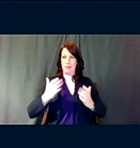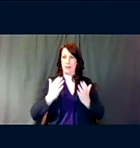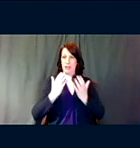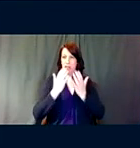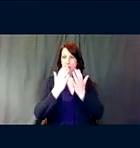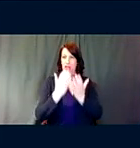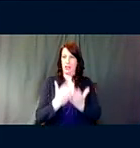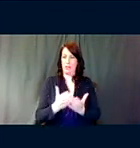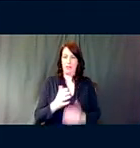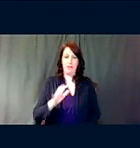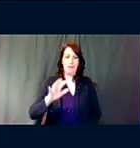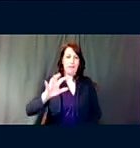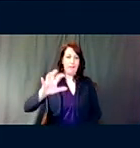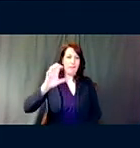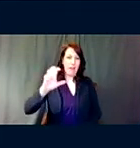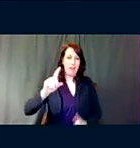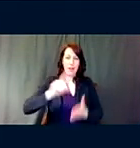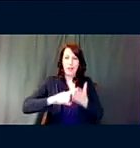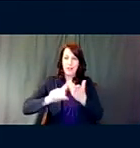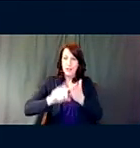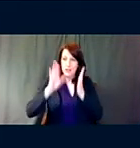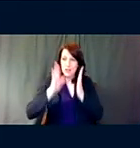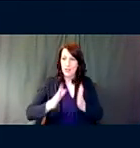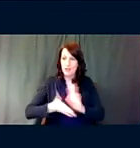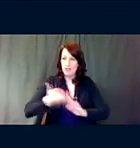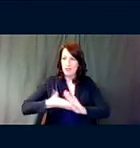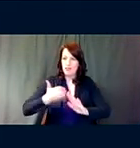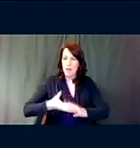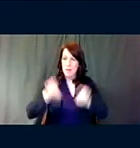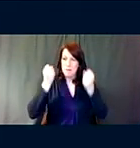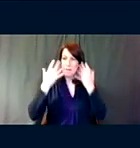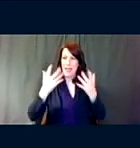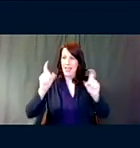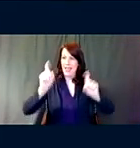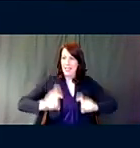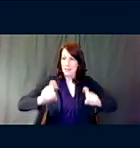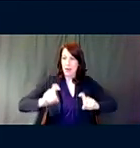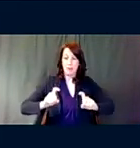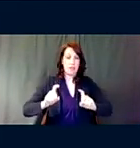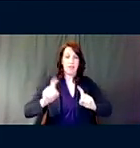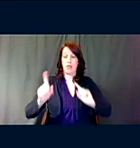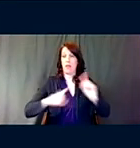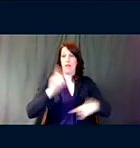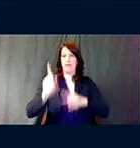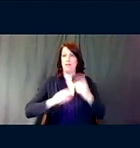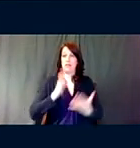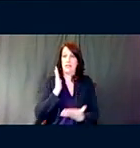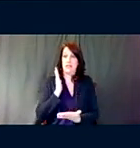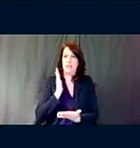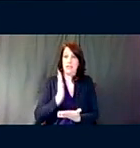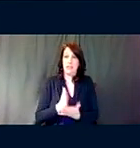YOU'RE PILOTING THE BIG SHEEP WITH 500 RESEARCHERS, RUNNING MANY EXPERIMENTS, YOU REALLY